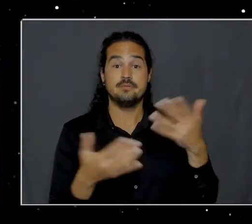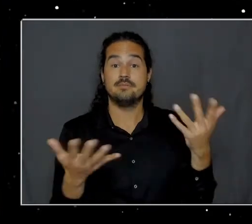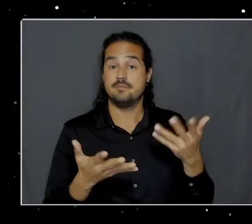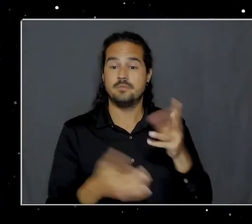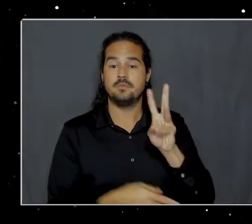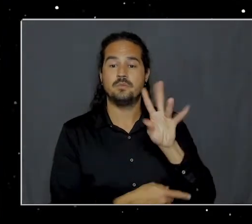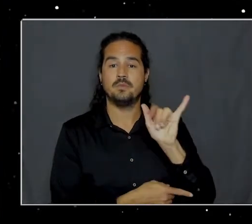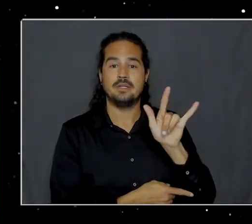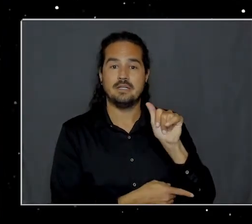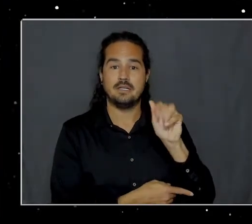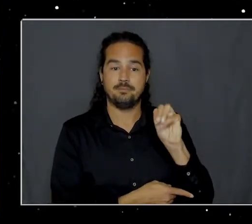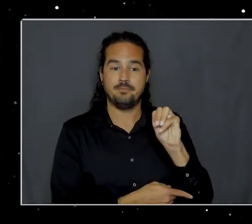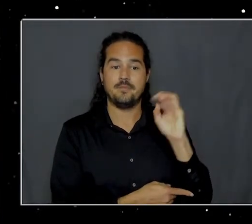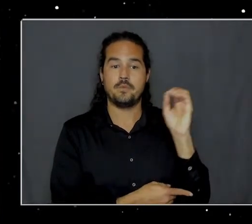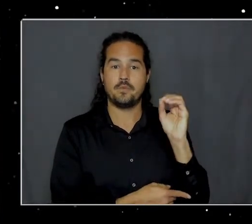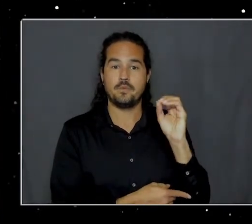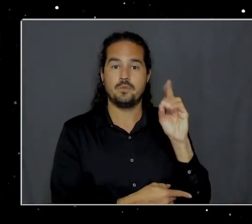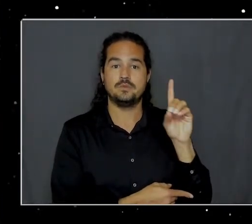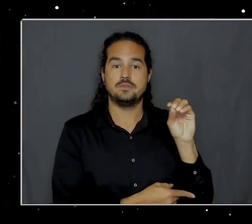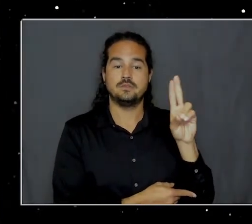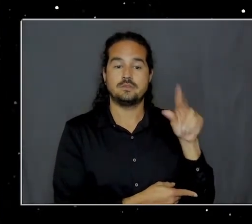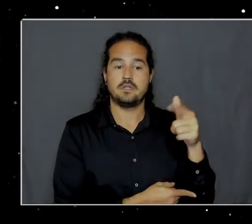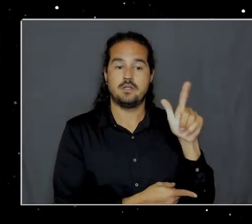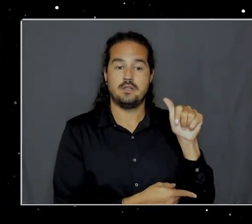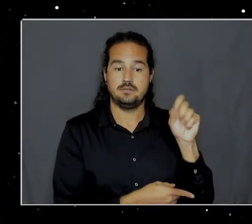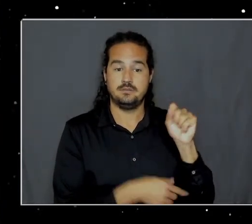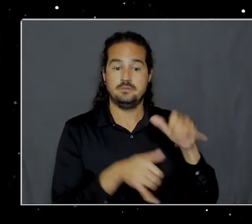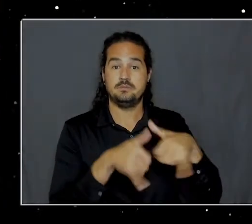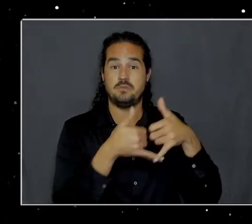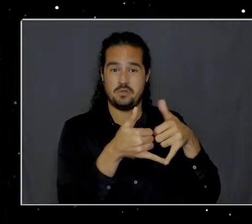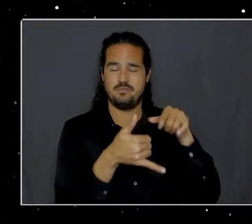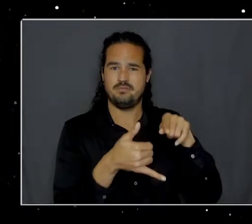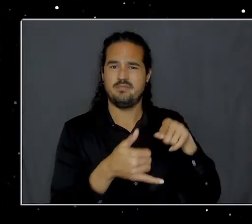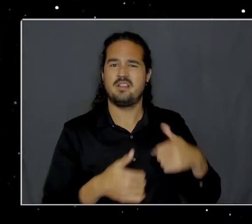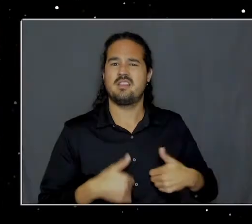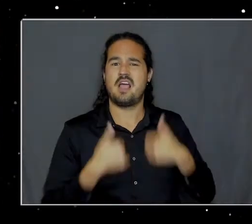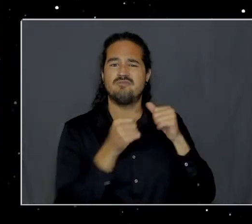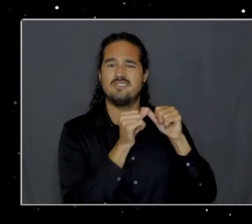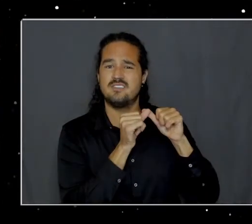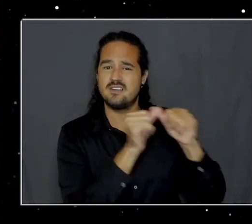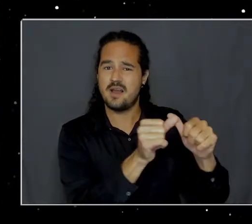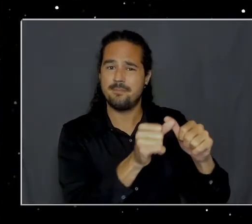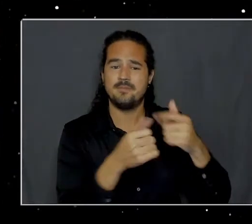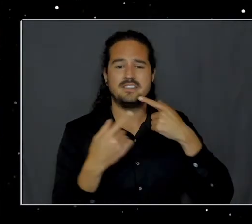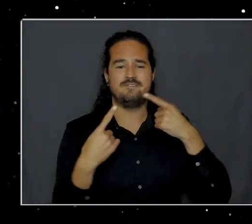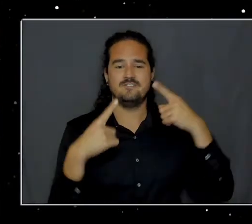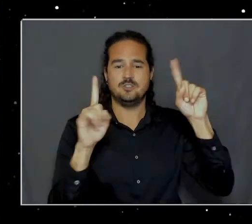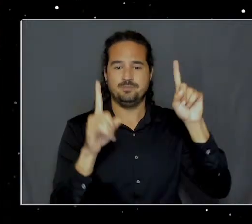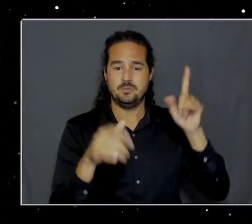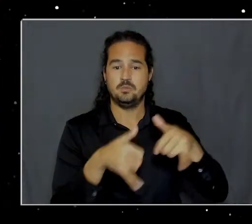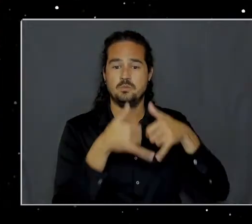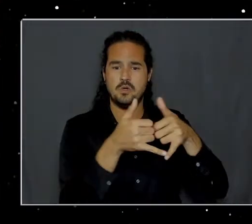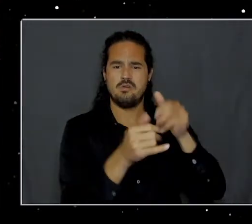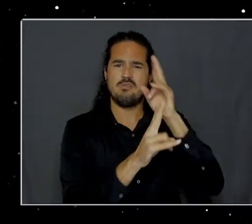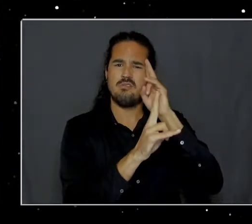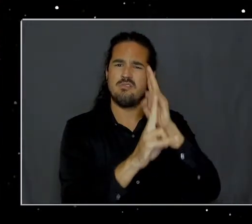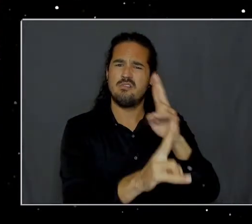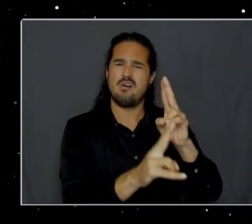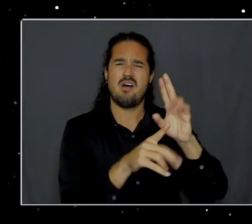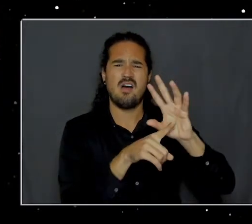SO, UP NEXT, WE HAVE THE WILLIAM O. DOUGLAS AWARD. IT IS A LIFETIME ACHIEVEMENT AWARD HONORING OUTSTANDING AND SUSTAINED CONTRIBUTIONS TO THE